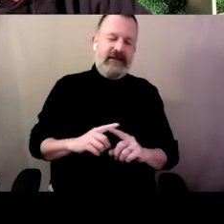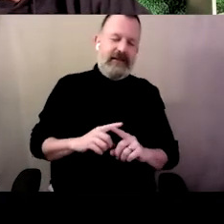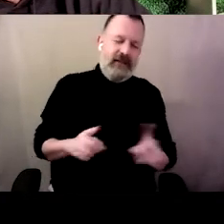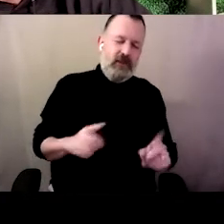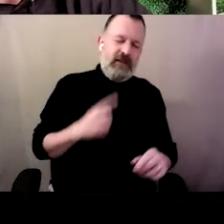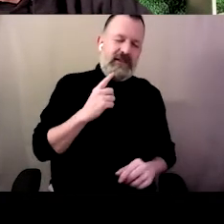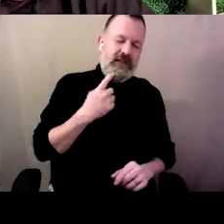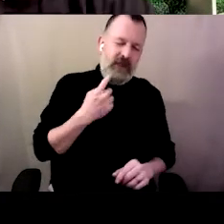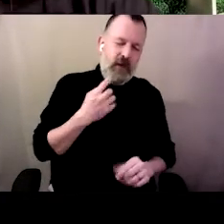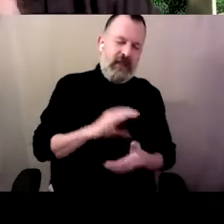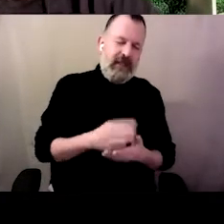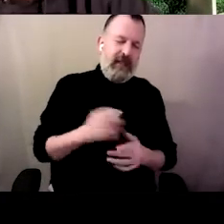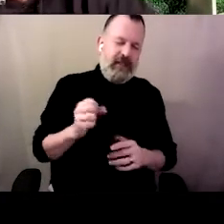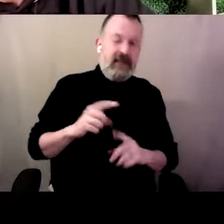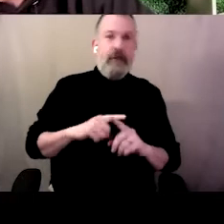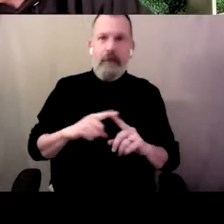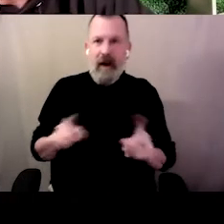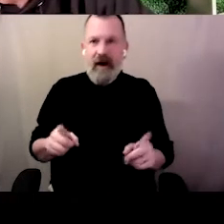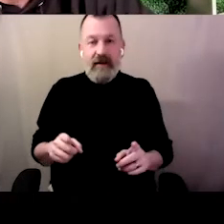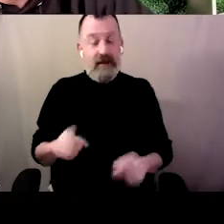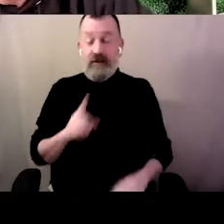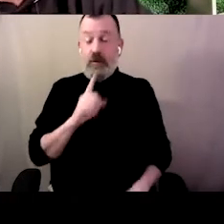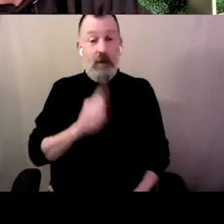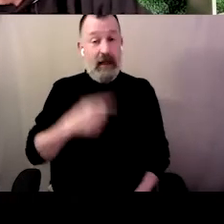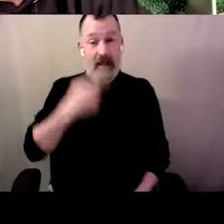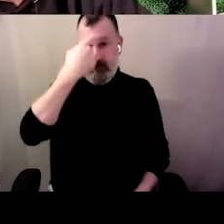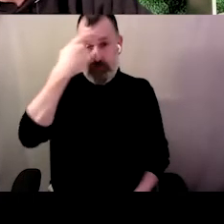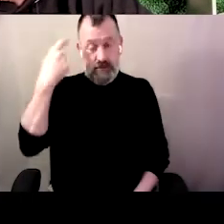CalebBarlow: You know, it gets submitted in the back of your brain. If that hadn't had a